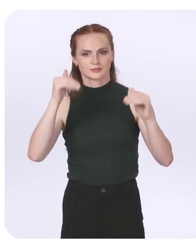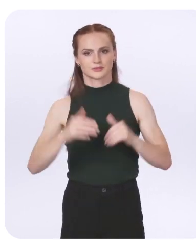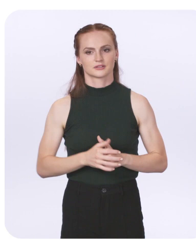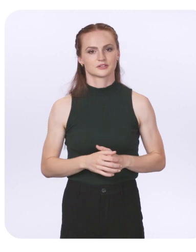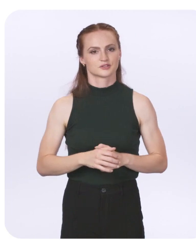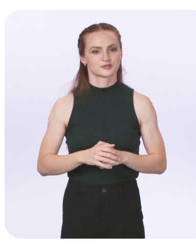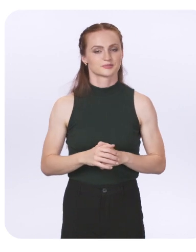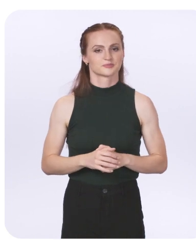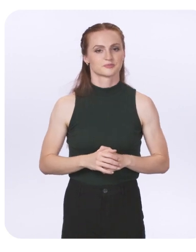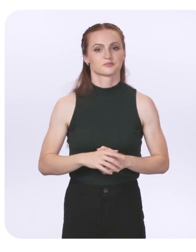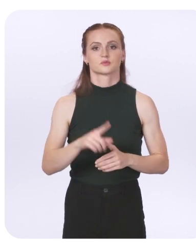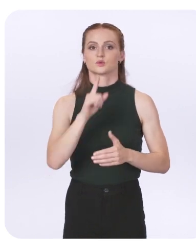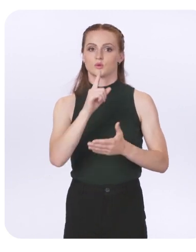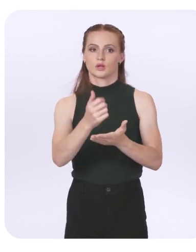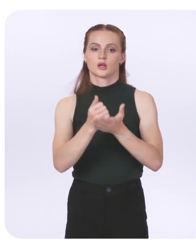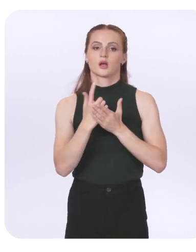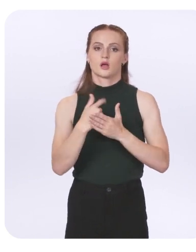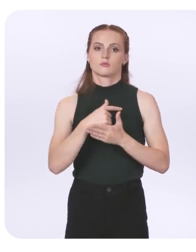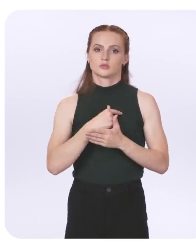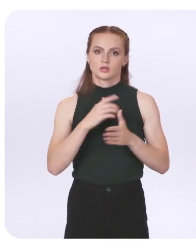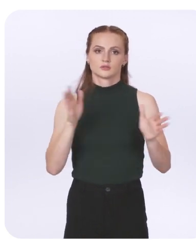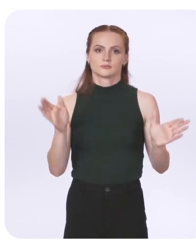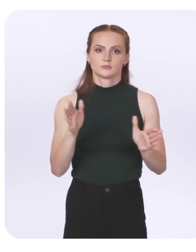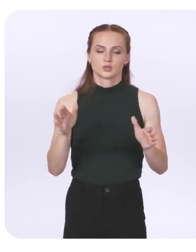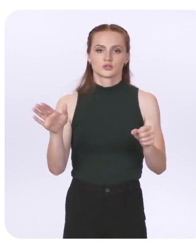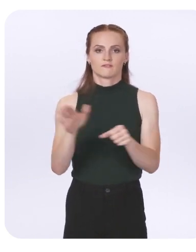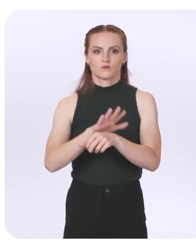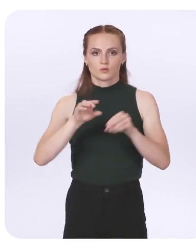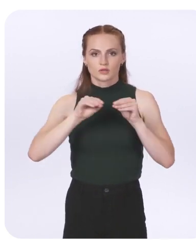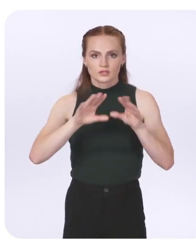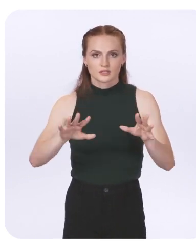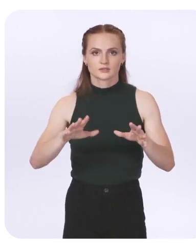It helped us to push the full release over the finish line.